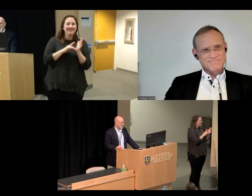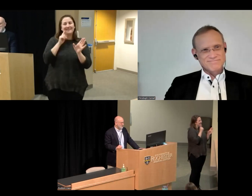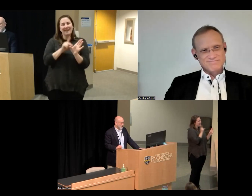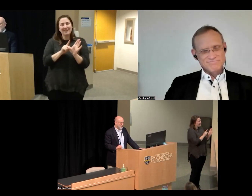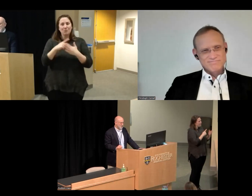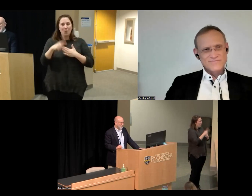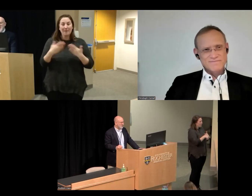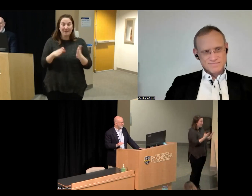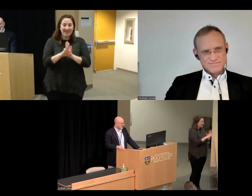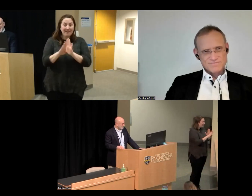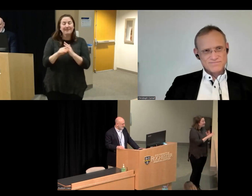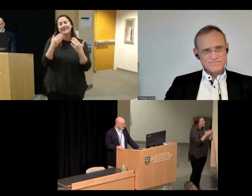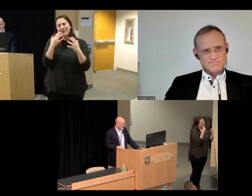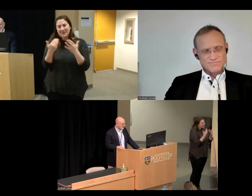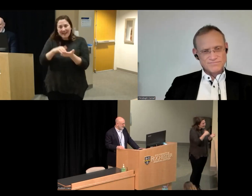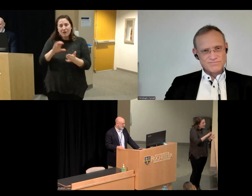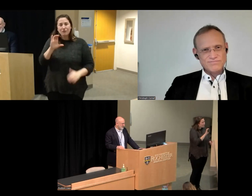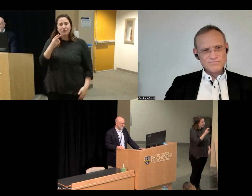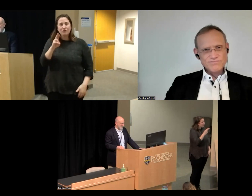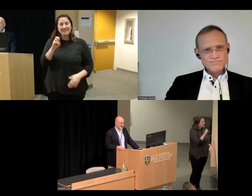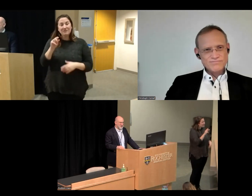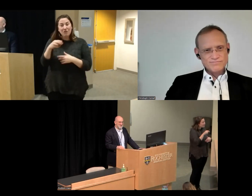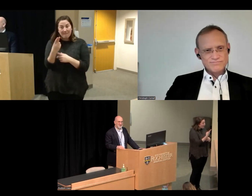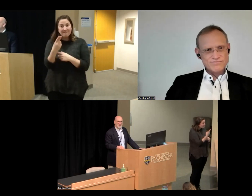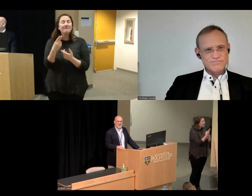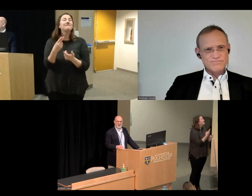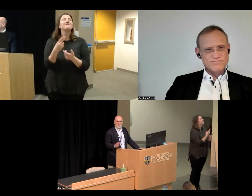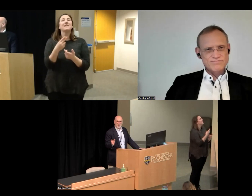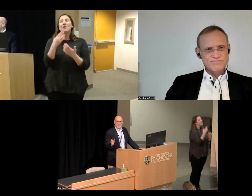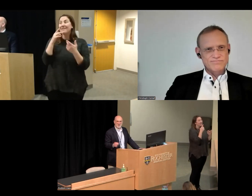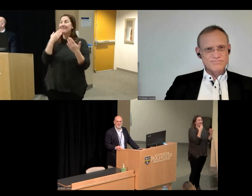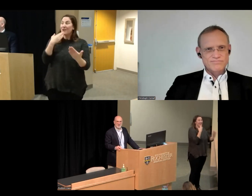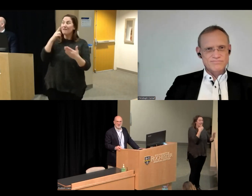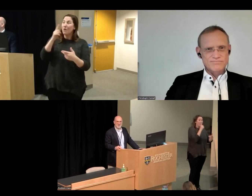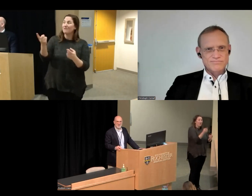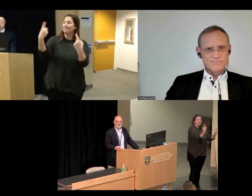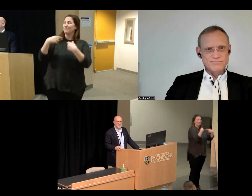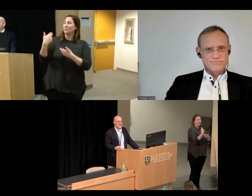So thank you again Kristoff, and thank you all for coming here today.